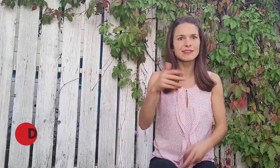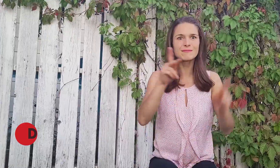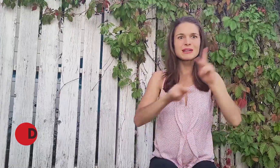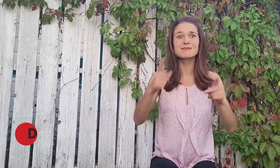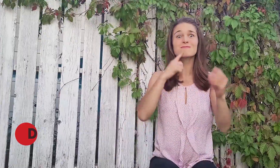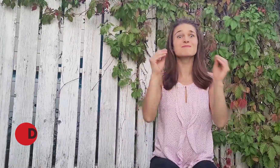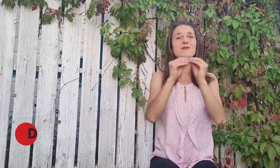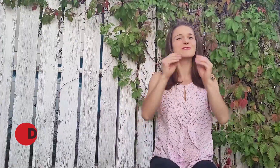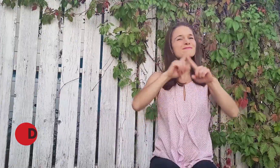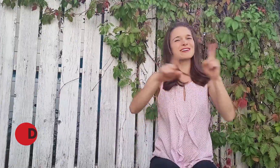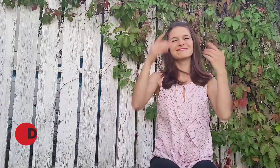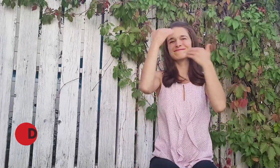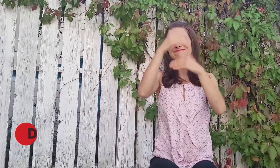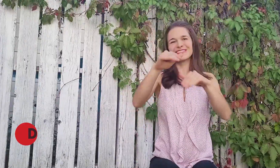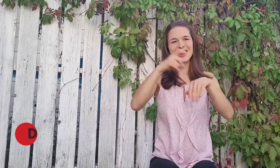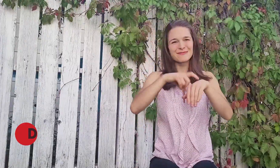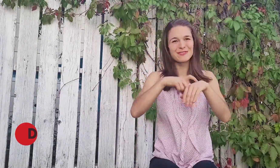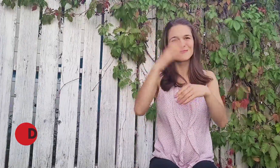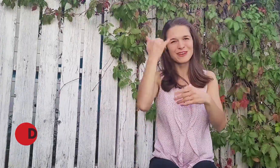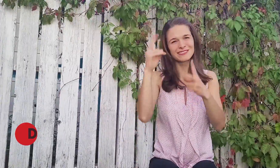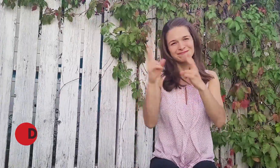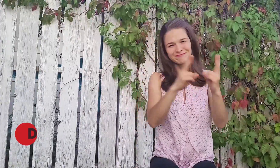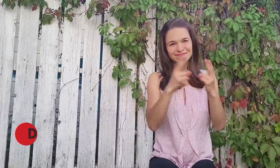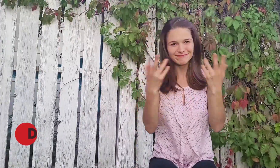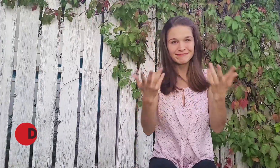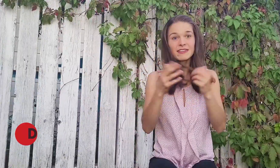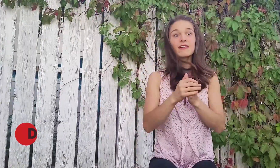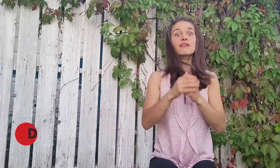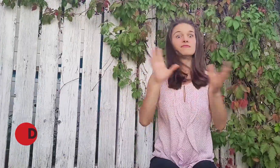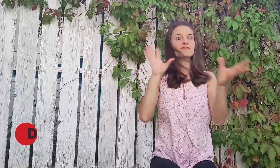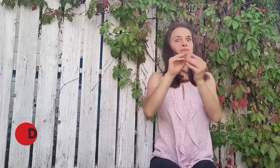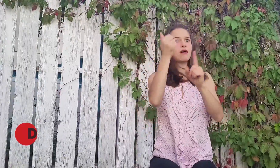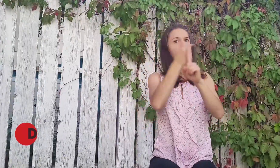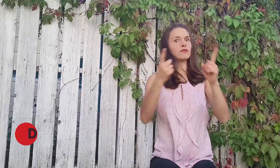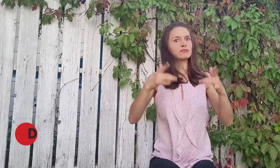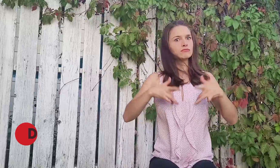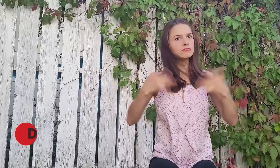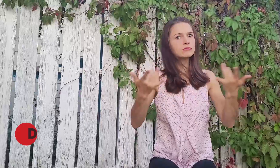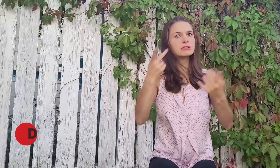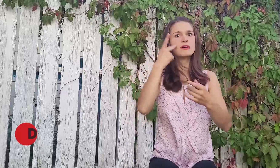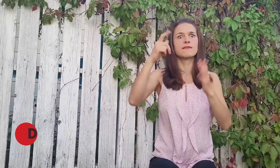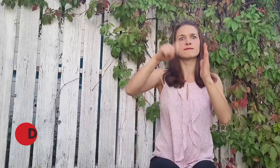[Nicole]: Wow, these people said more but we had to edit to fit the time limit